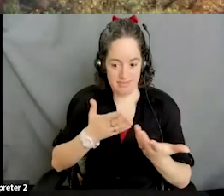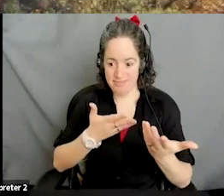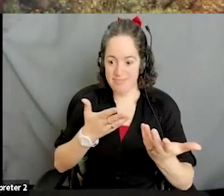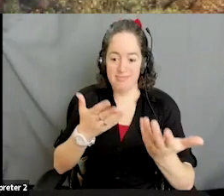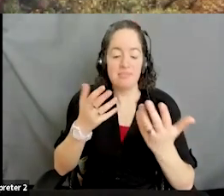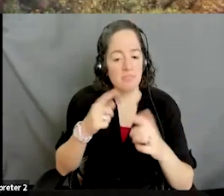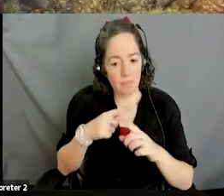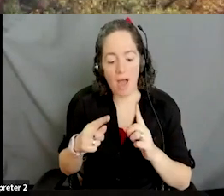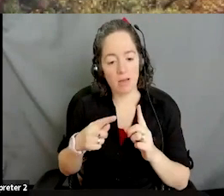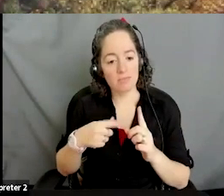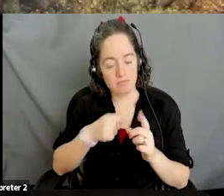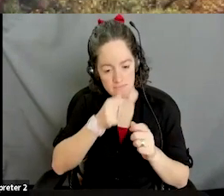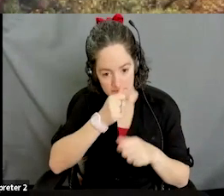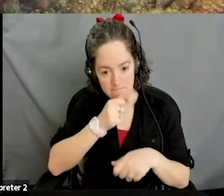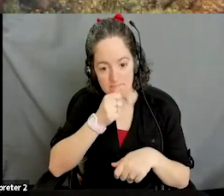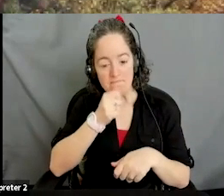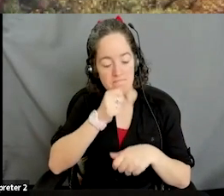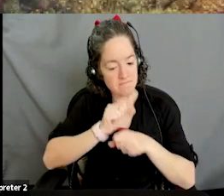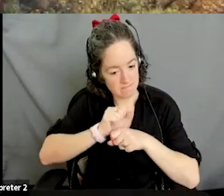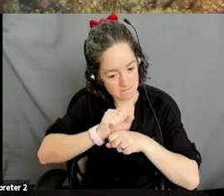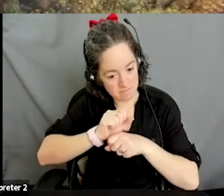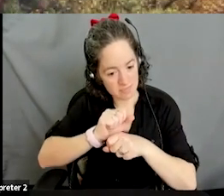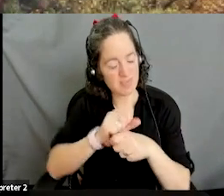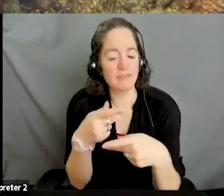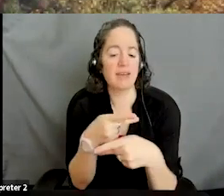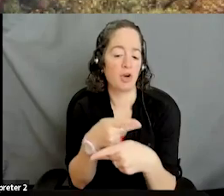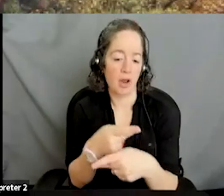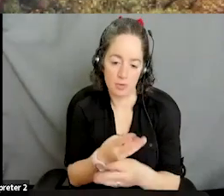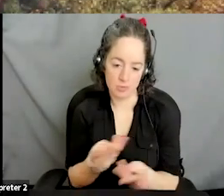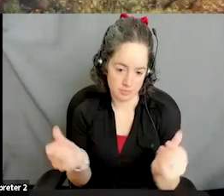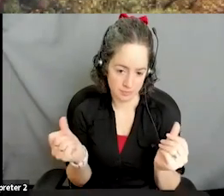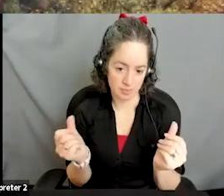We dove into parsing the WCAG 2 standards.